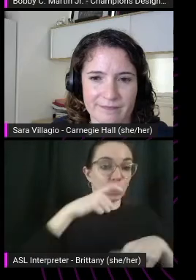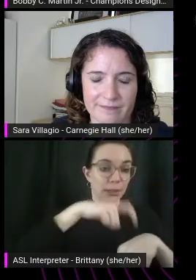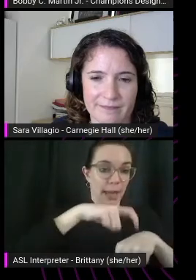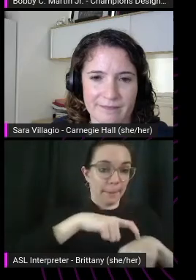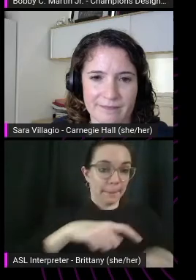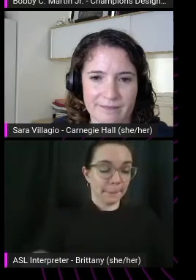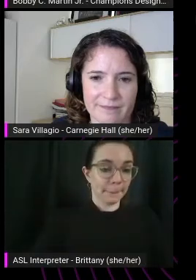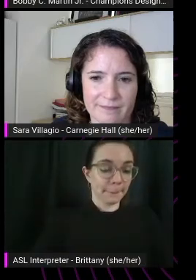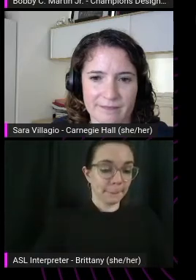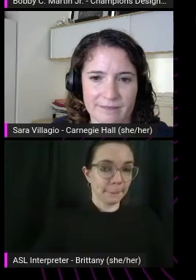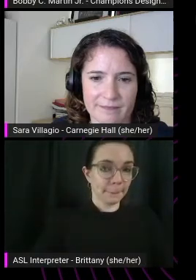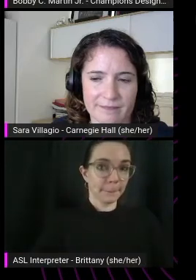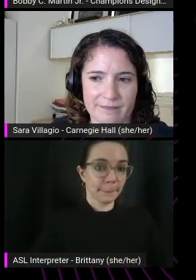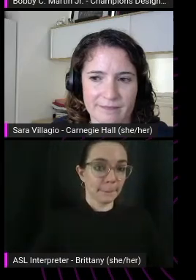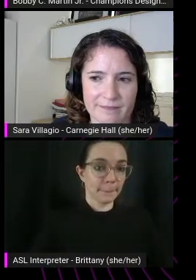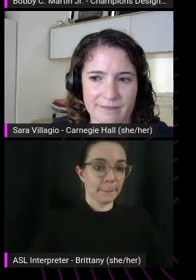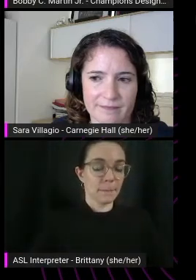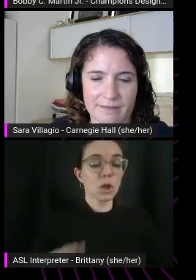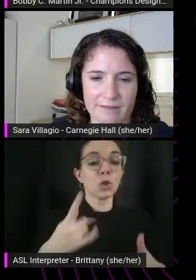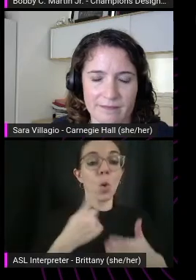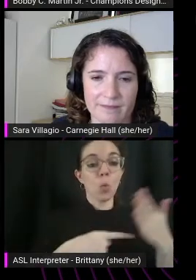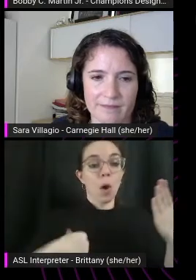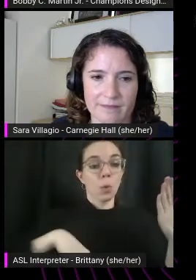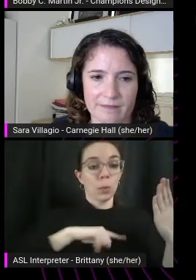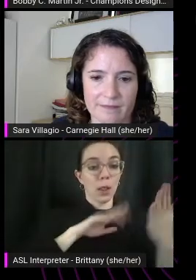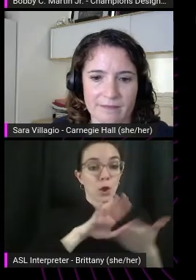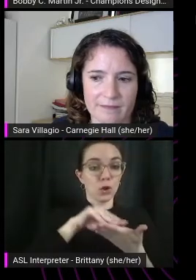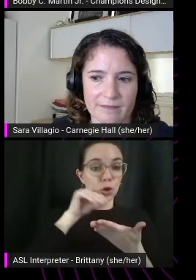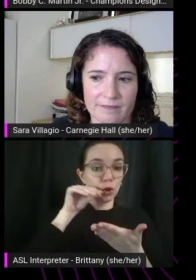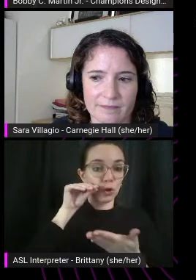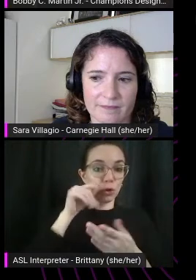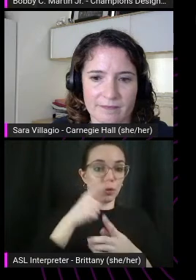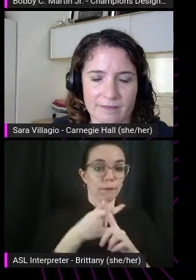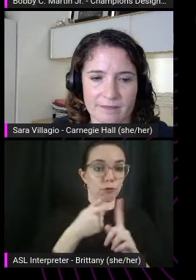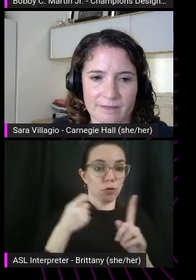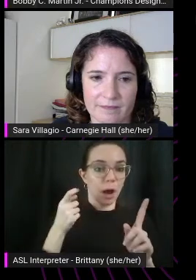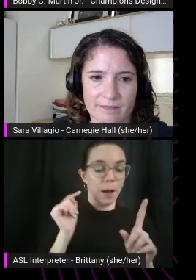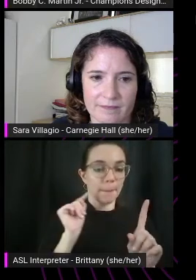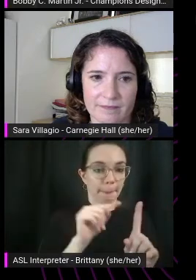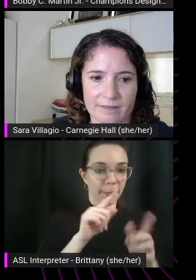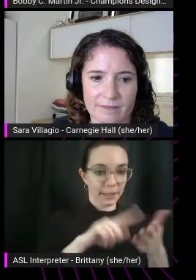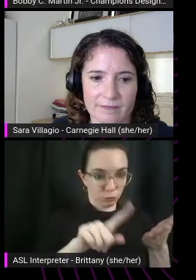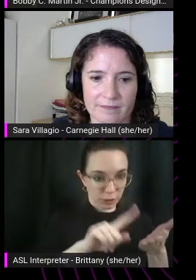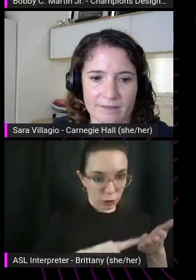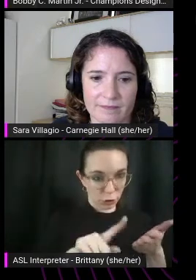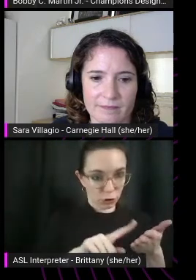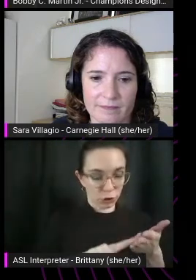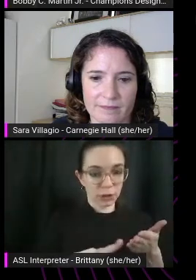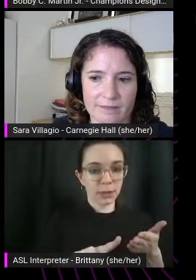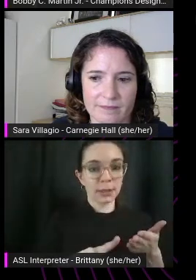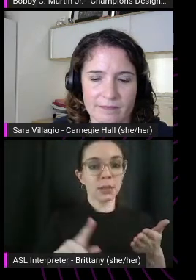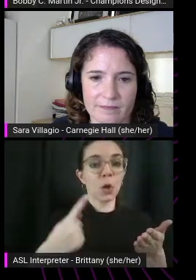And so what we learn from this research is we started to map out